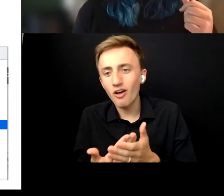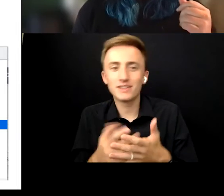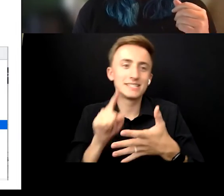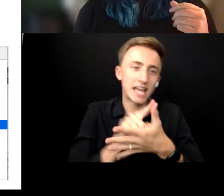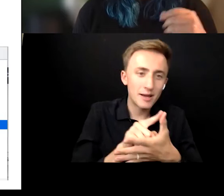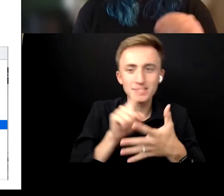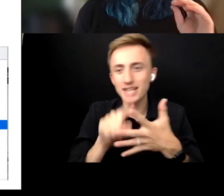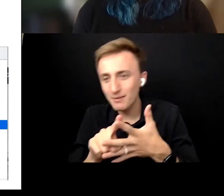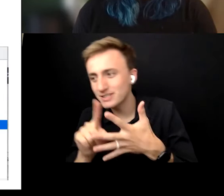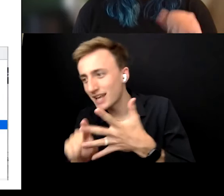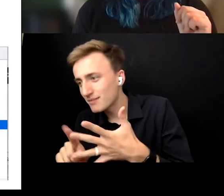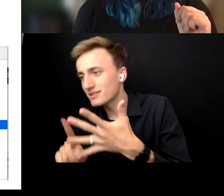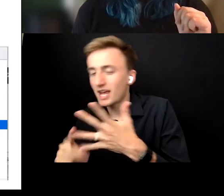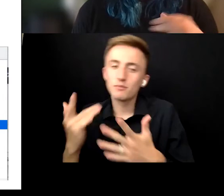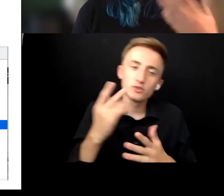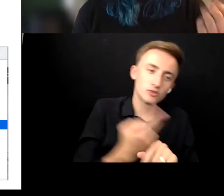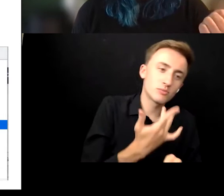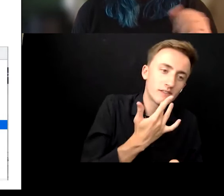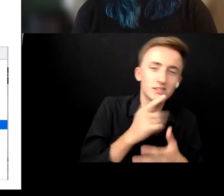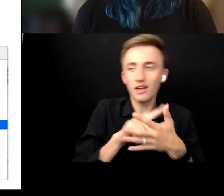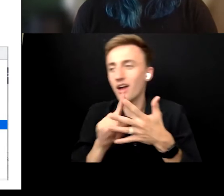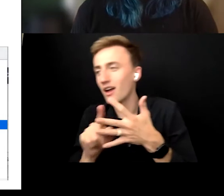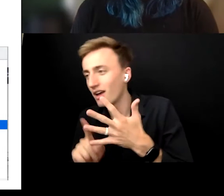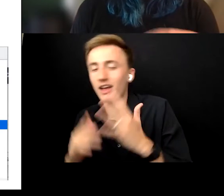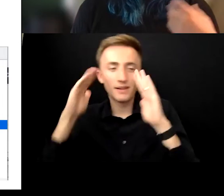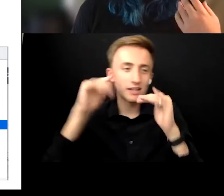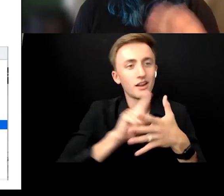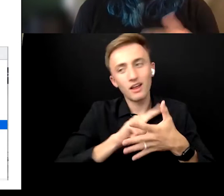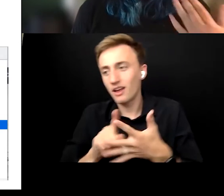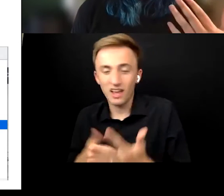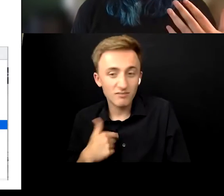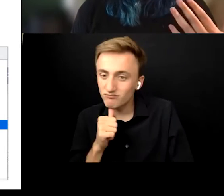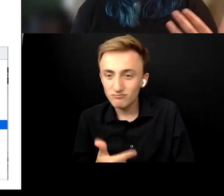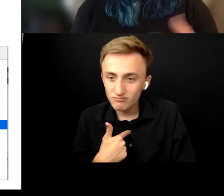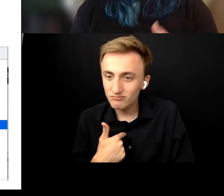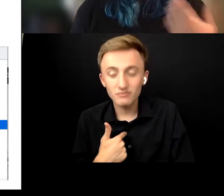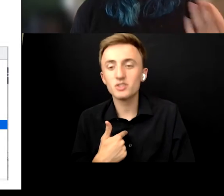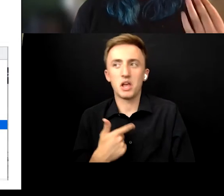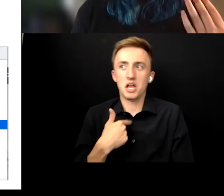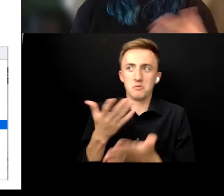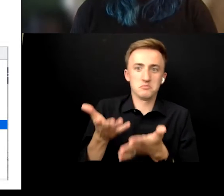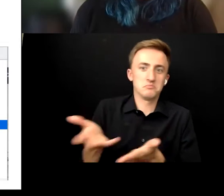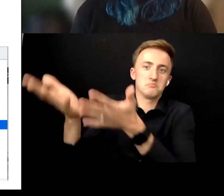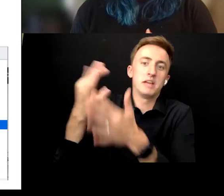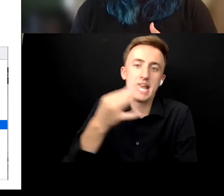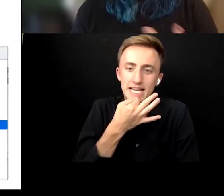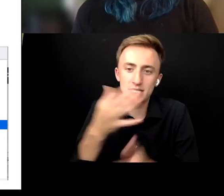and user preferences it is set and expectations. I want to leave that to an expert, a person with